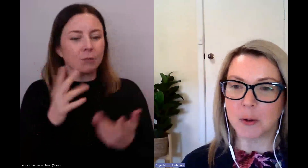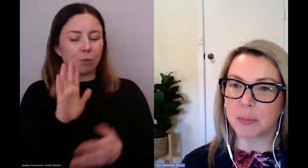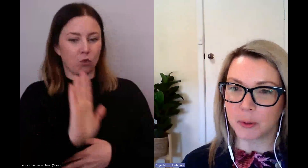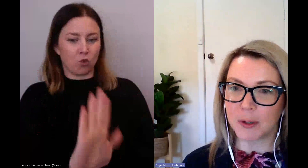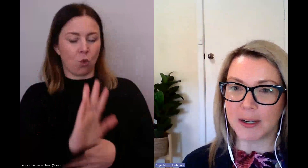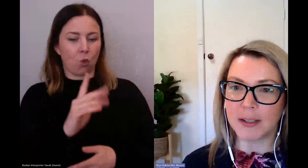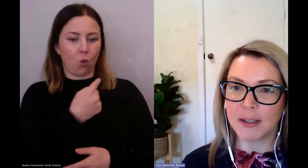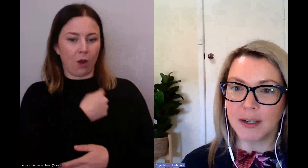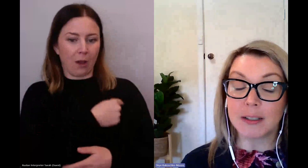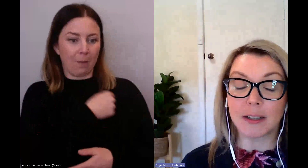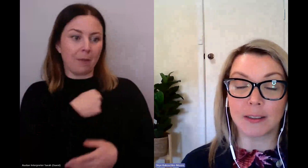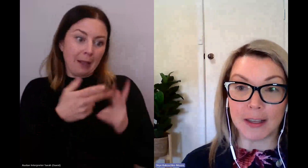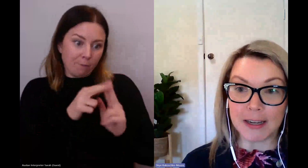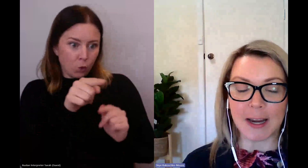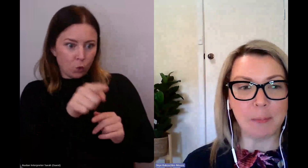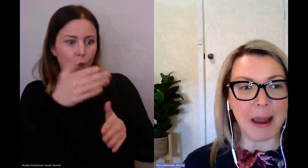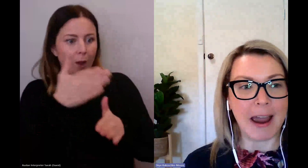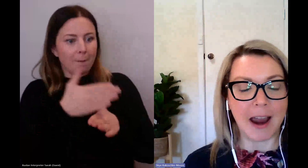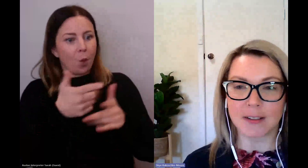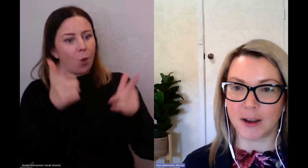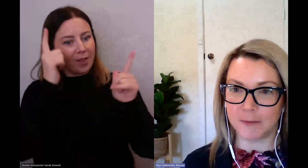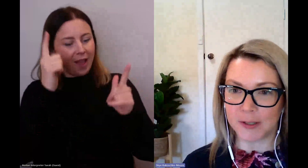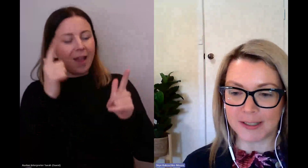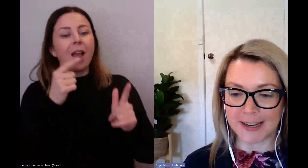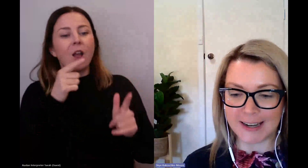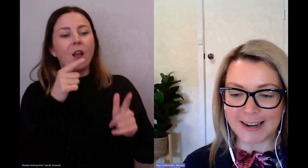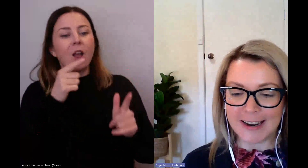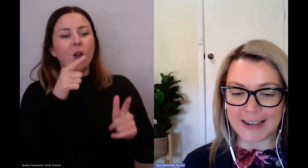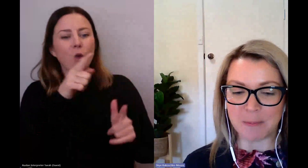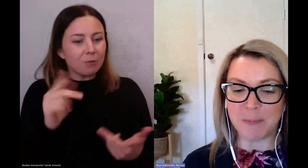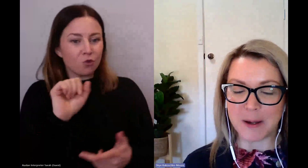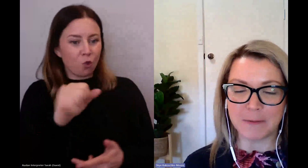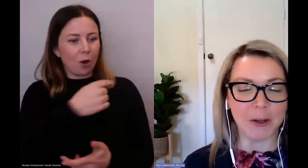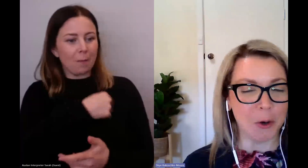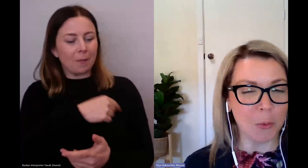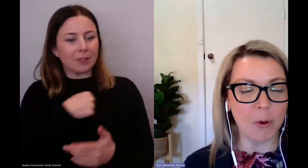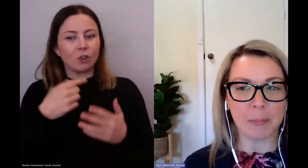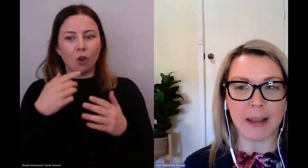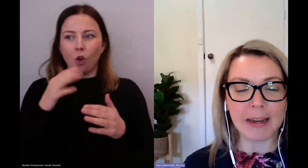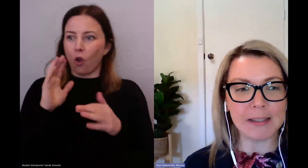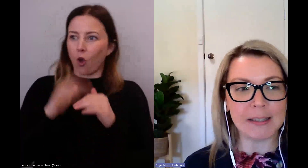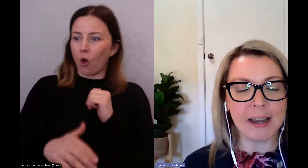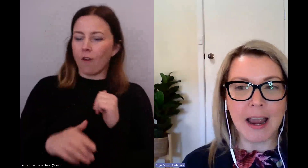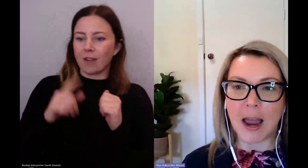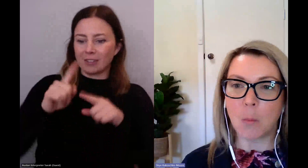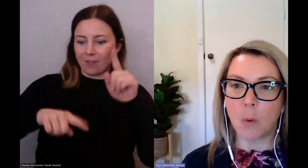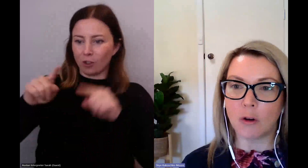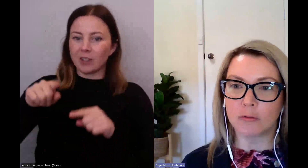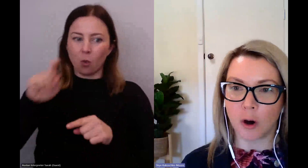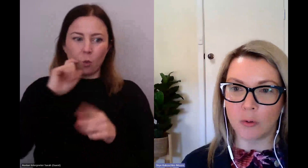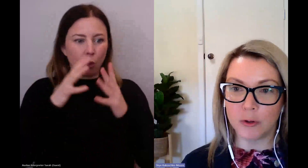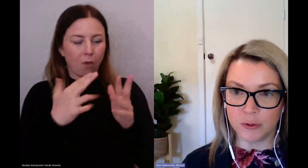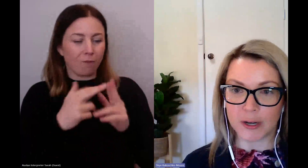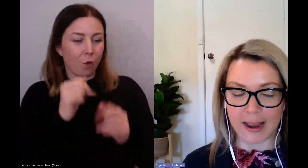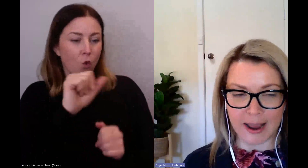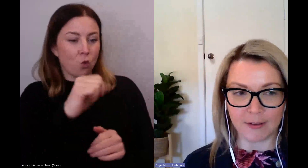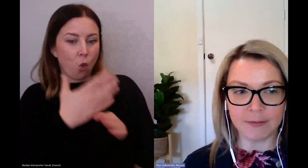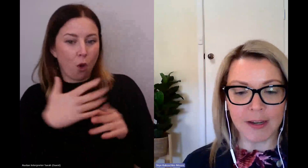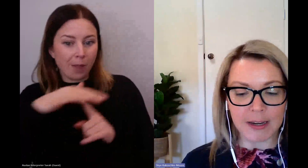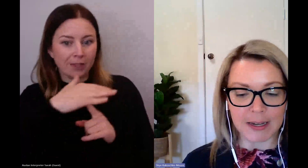an employer to thinking about how diversity can benefit your workplace and what role you can have